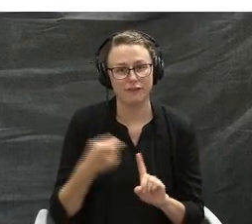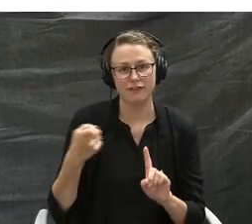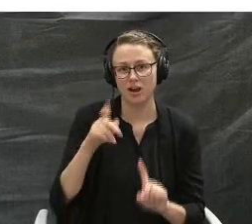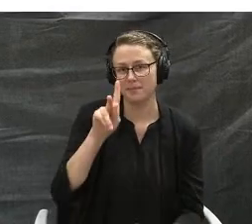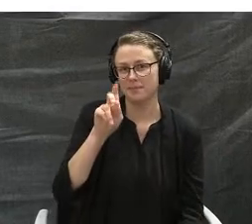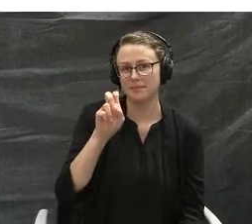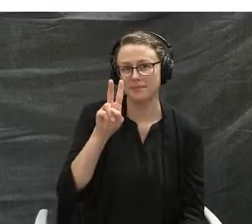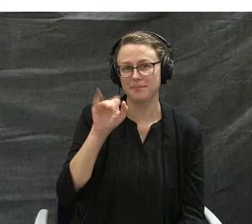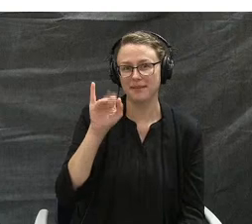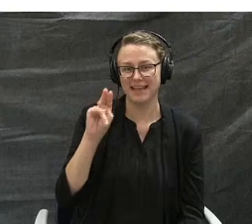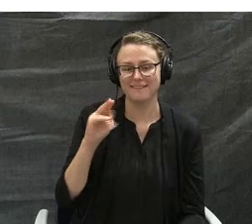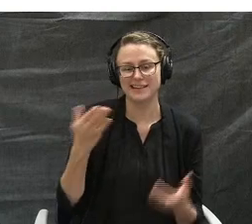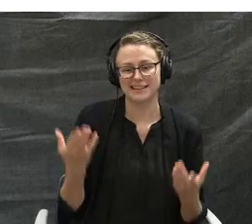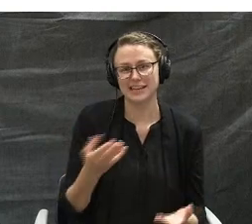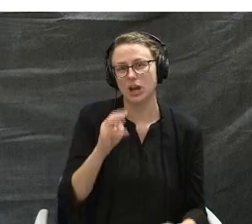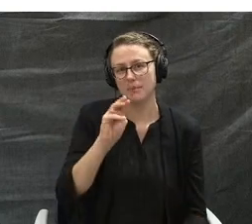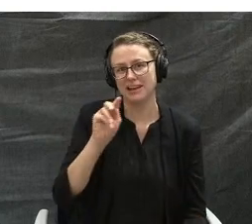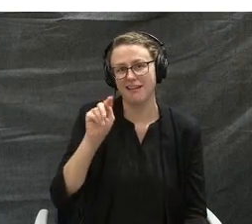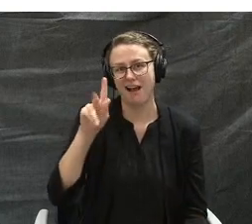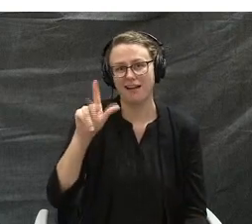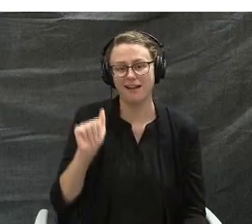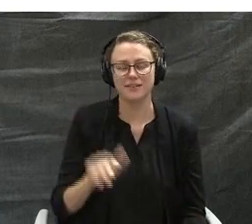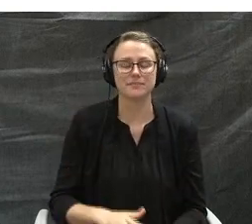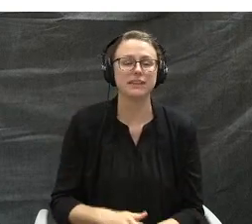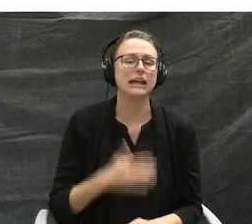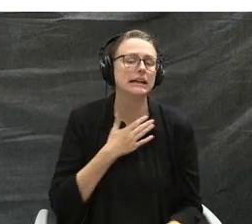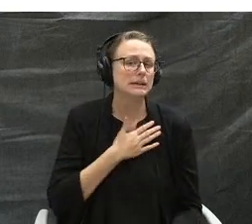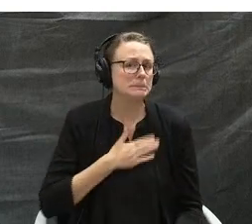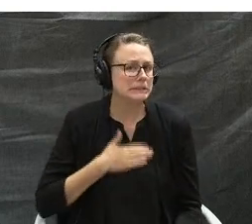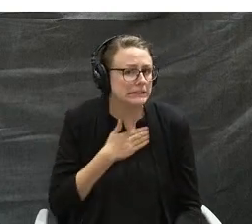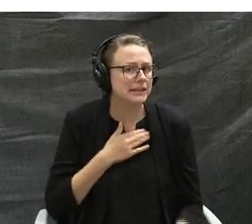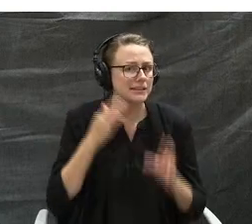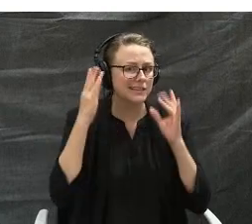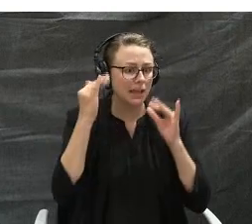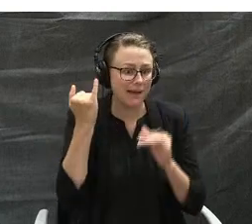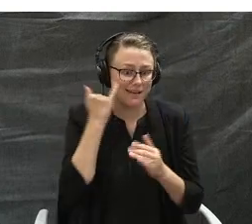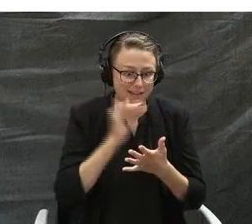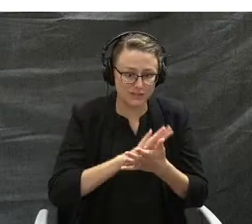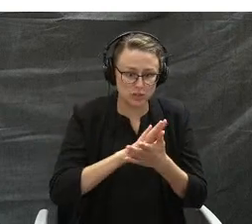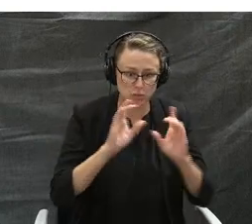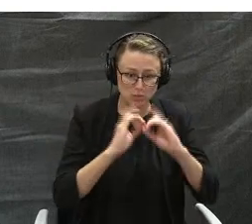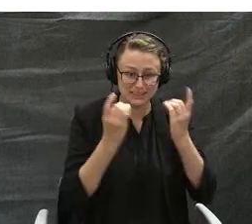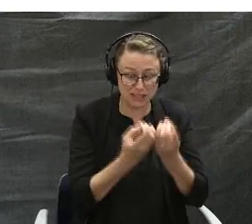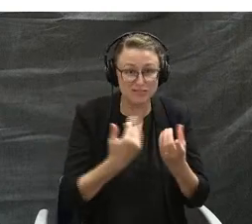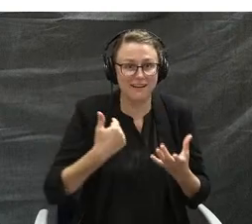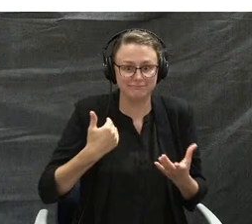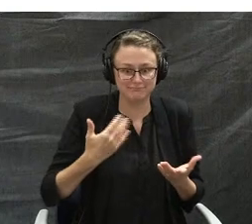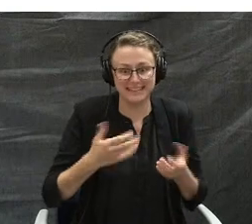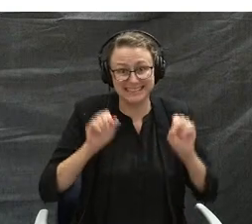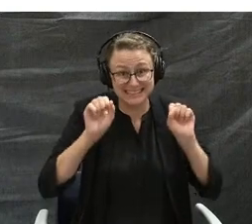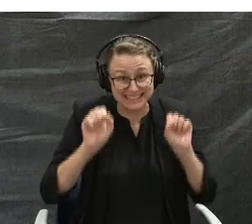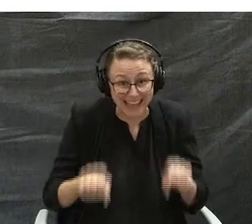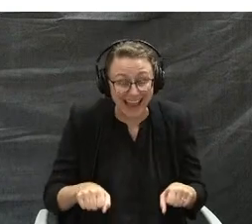Tonka. Please consider whether the school district can harness the capacity of parent or community volunteers to help